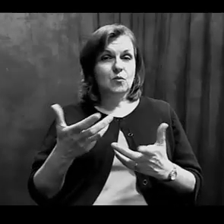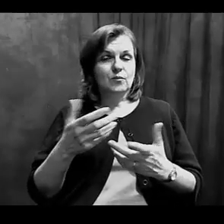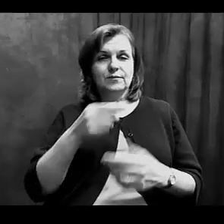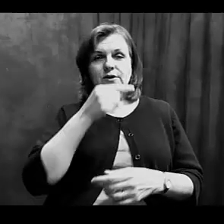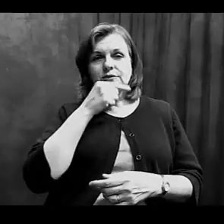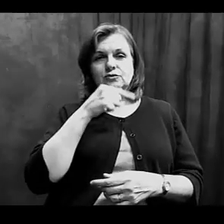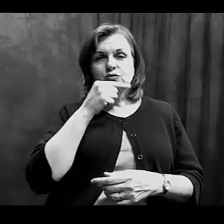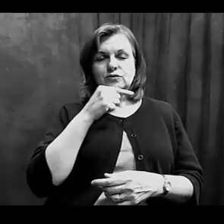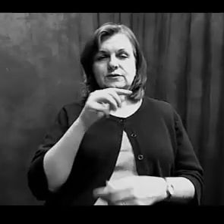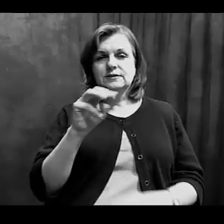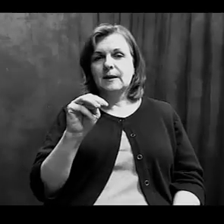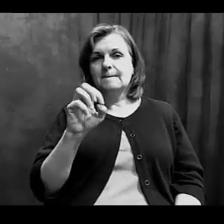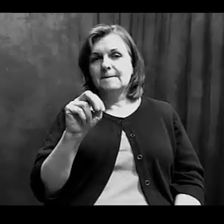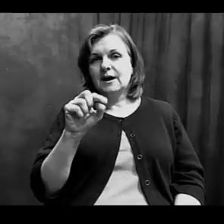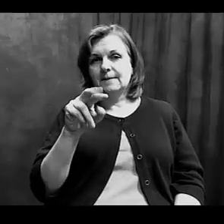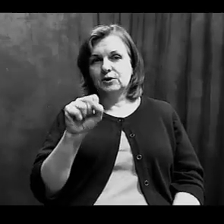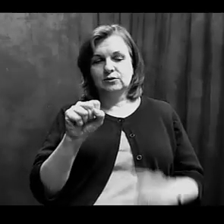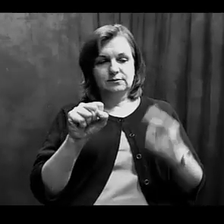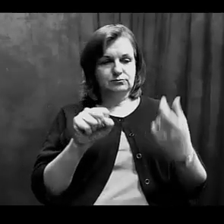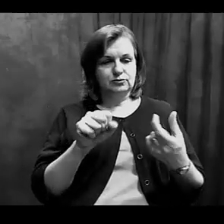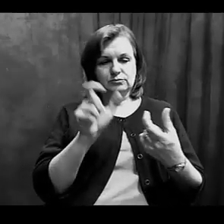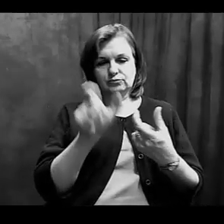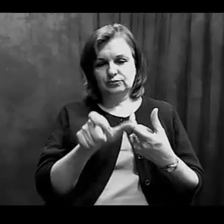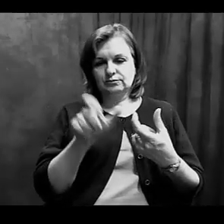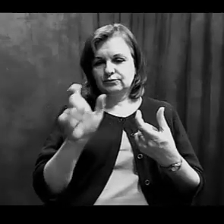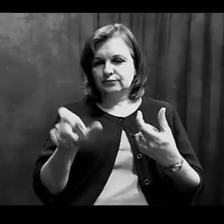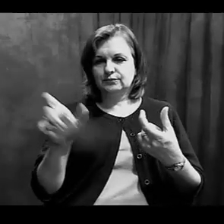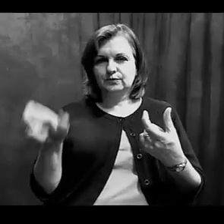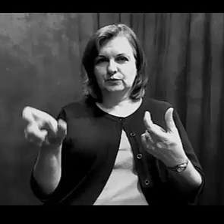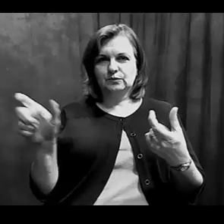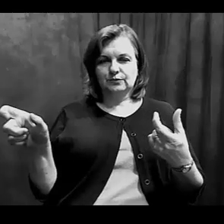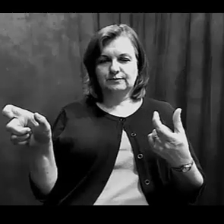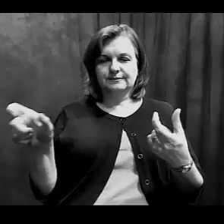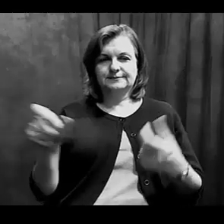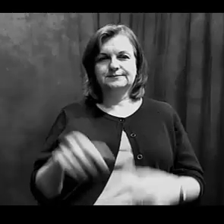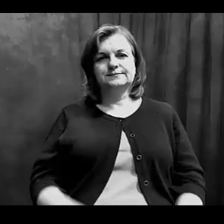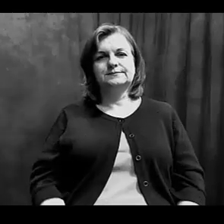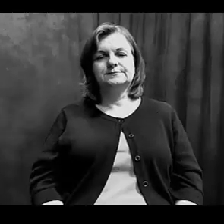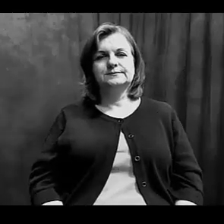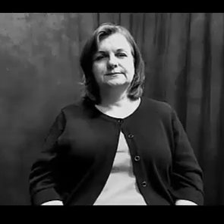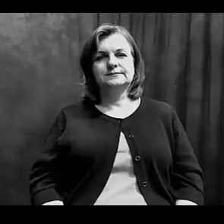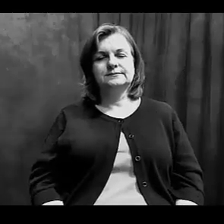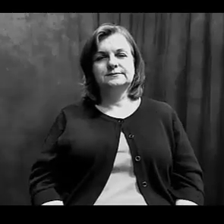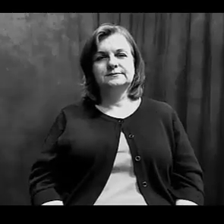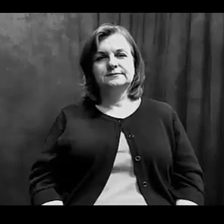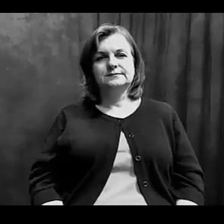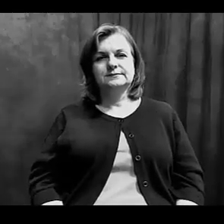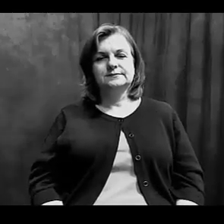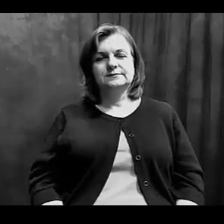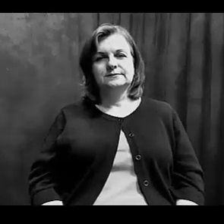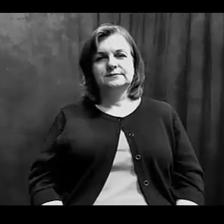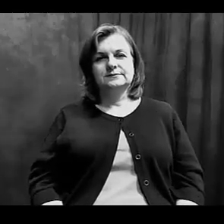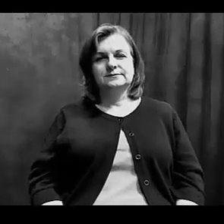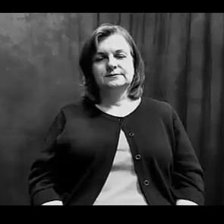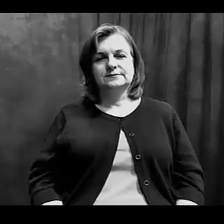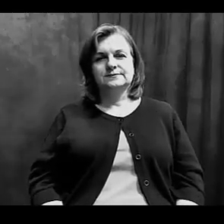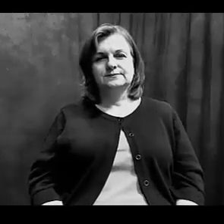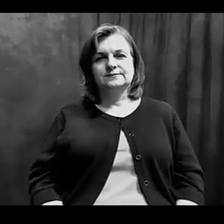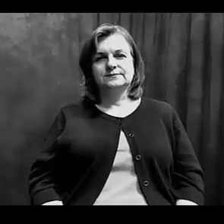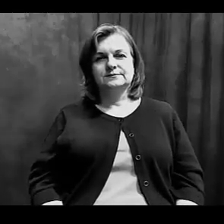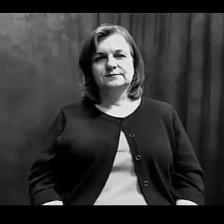and made up of glucose monomers